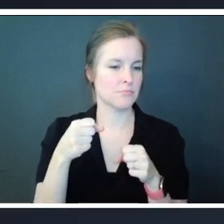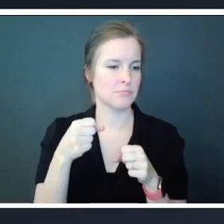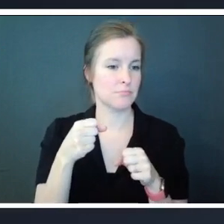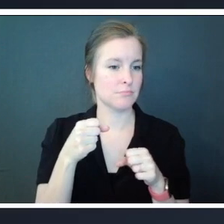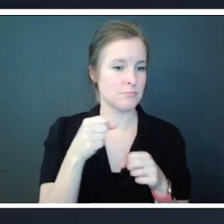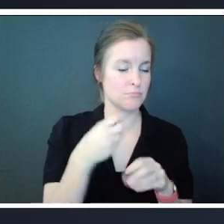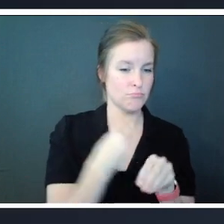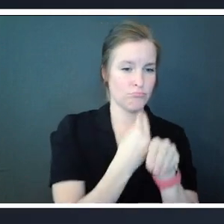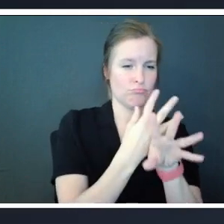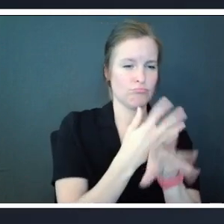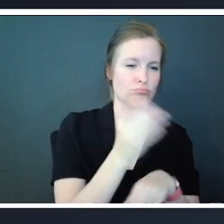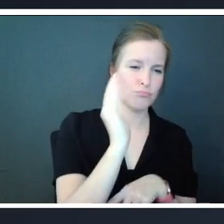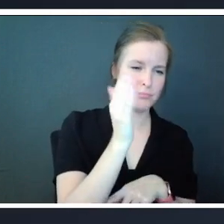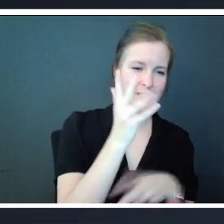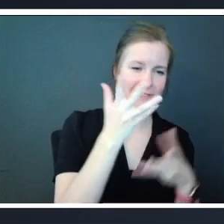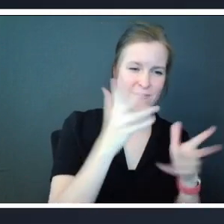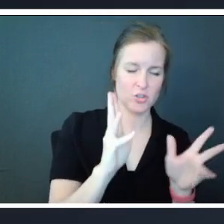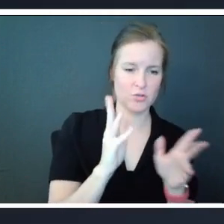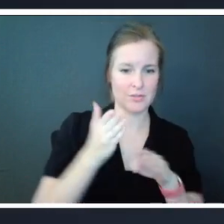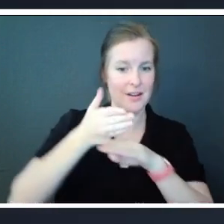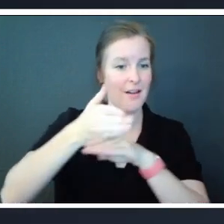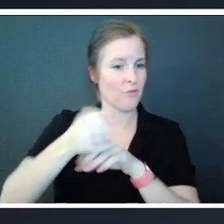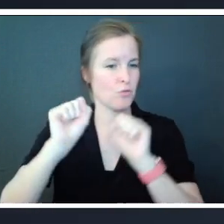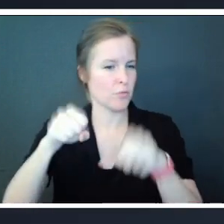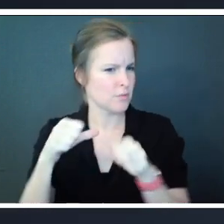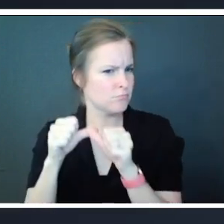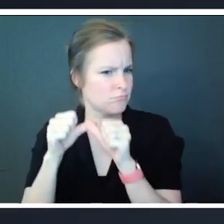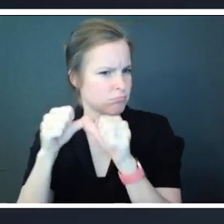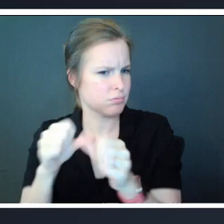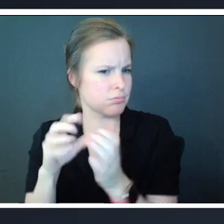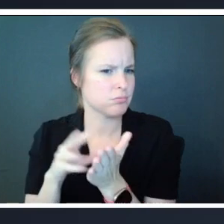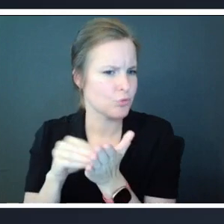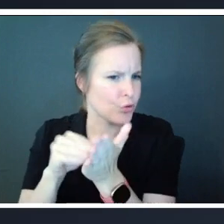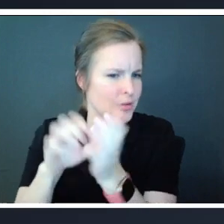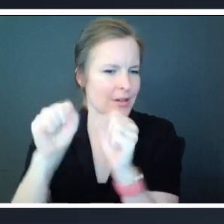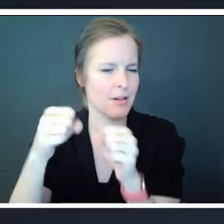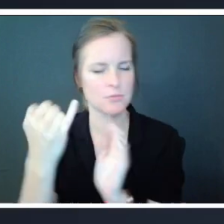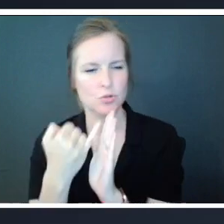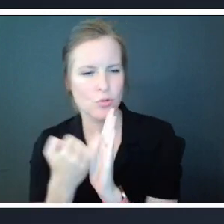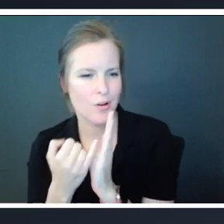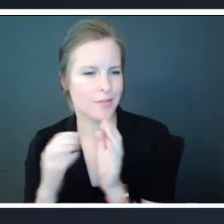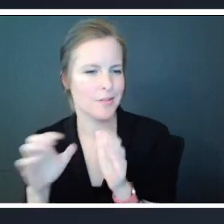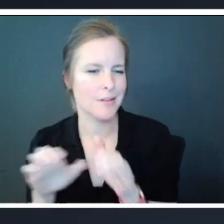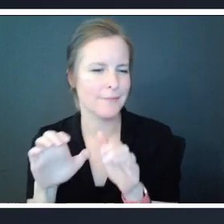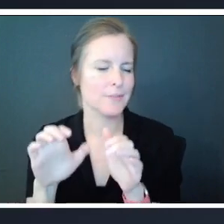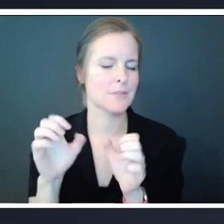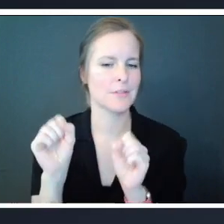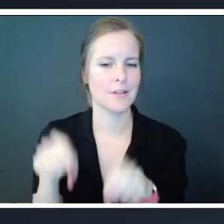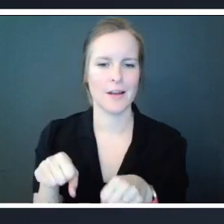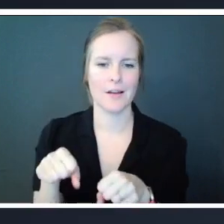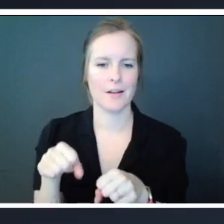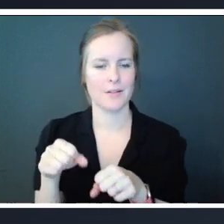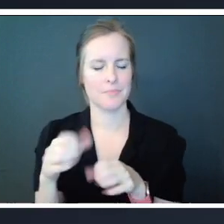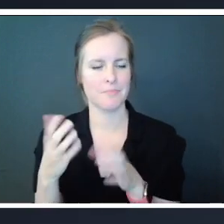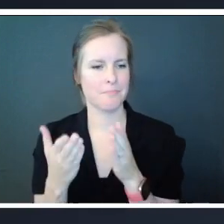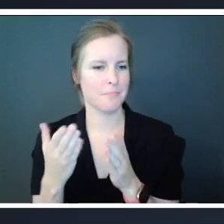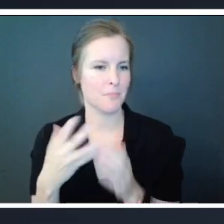project, an all class activity using small groups or using a white board and then you can also go